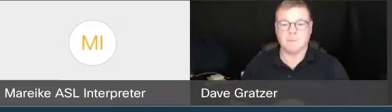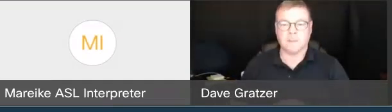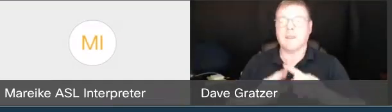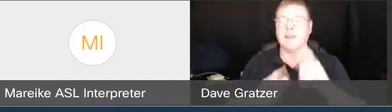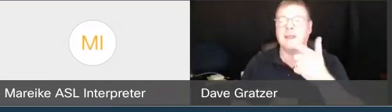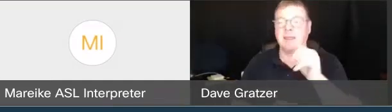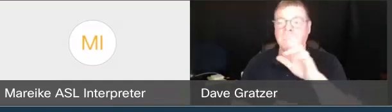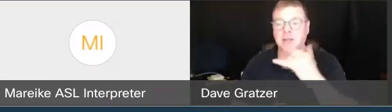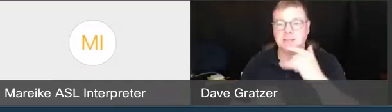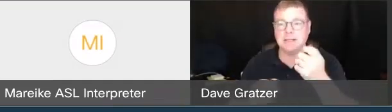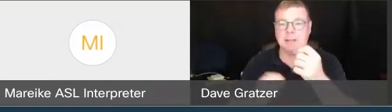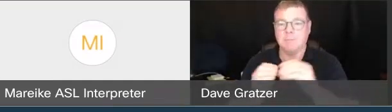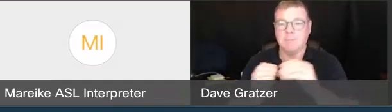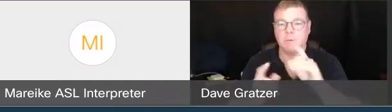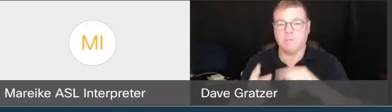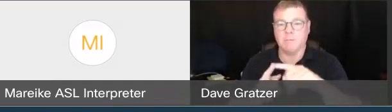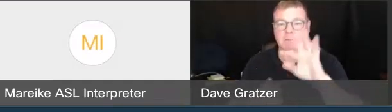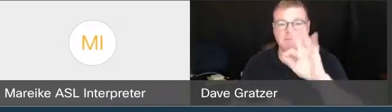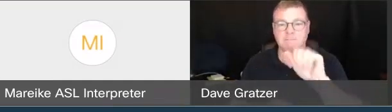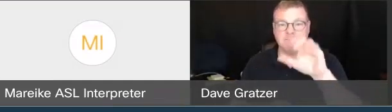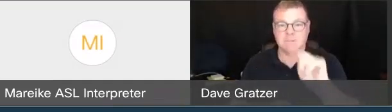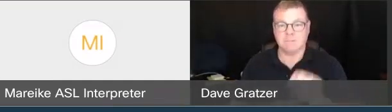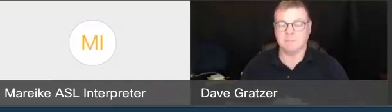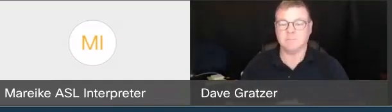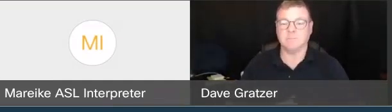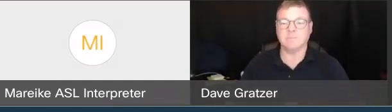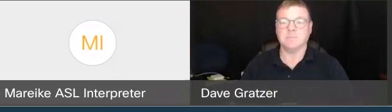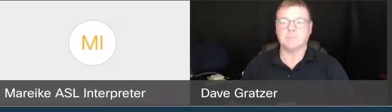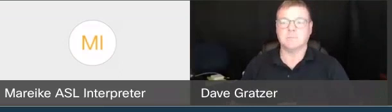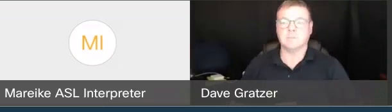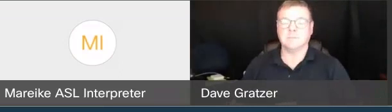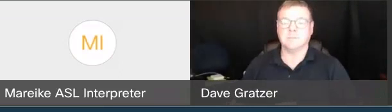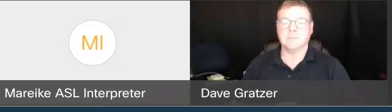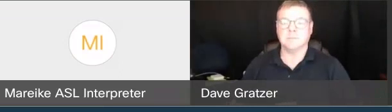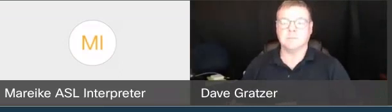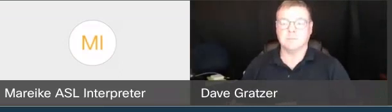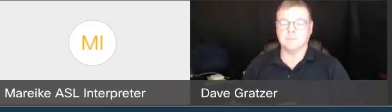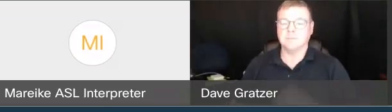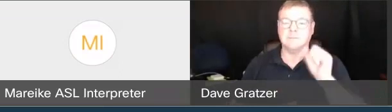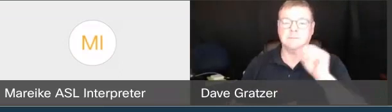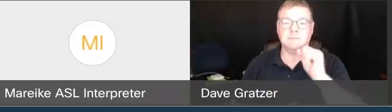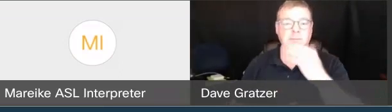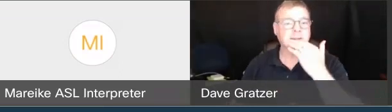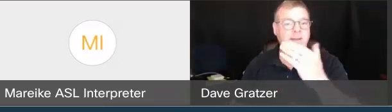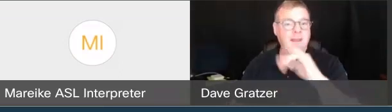bit more about FACT and fidelity as well. - Yeah, and I thanks Jessica. I think my answer